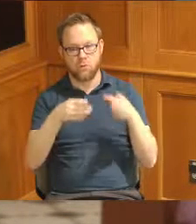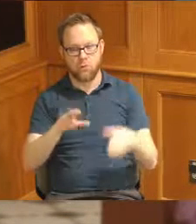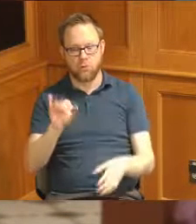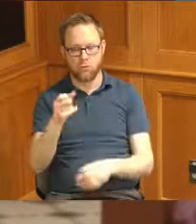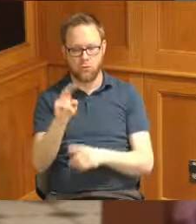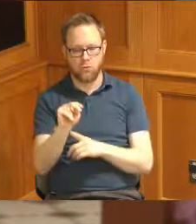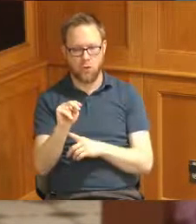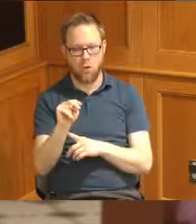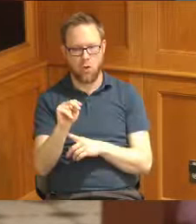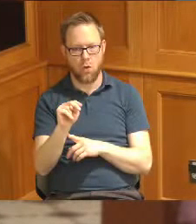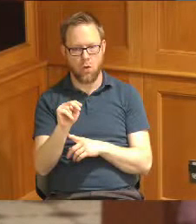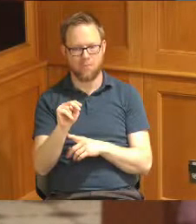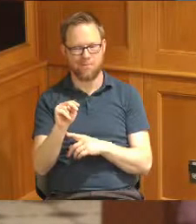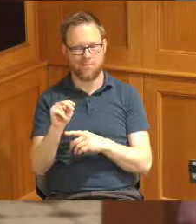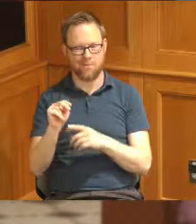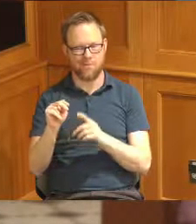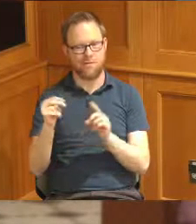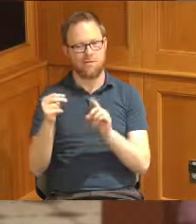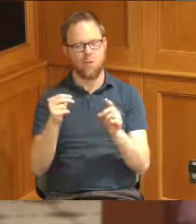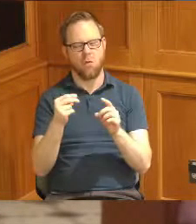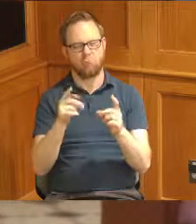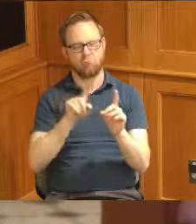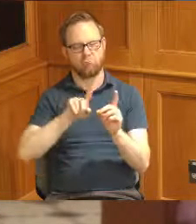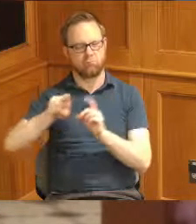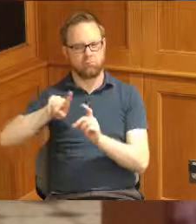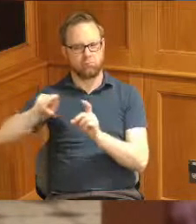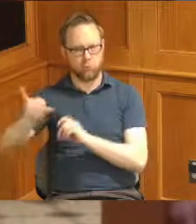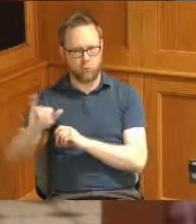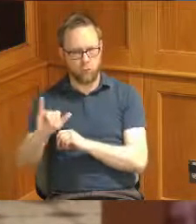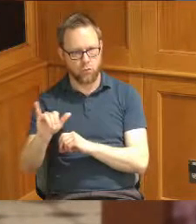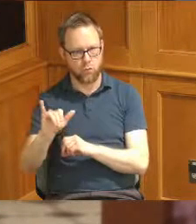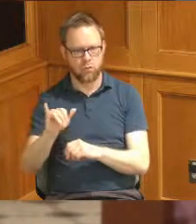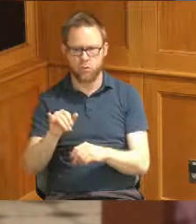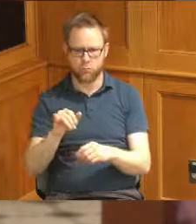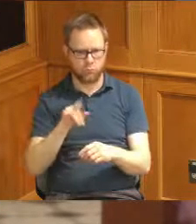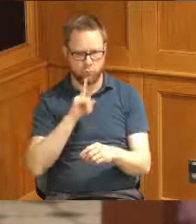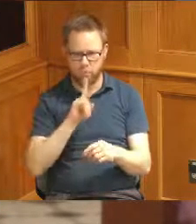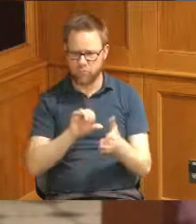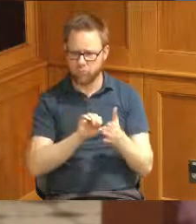after after me some some questions it really shows me that you listen and pay attention and